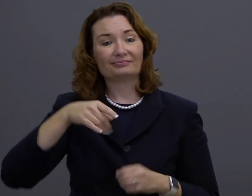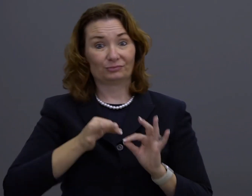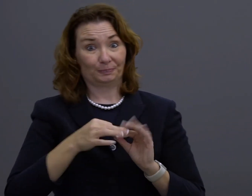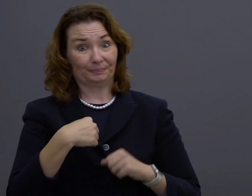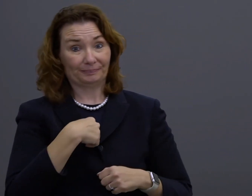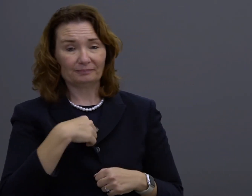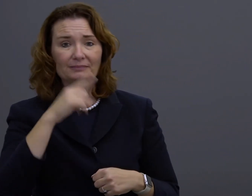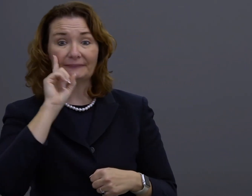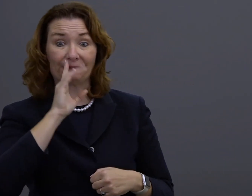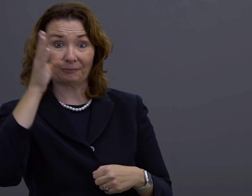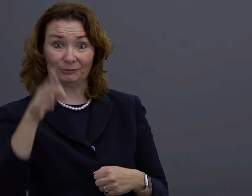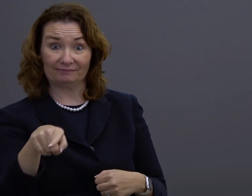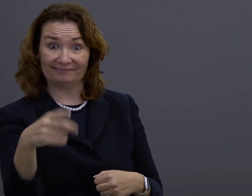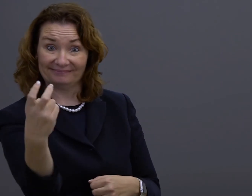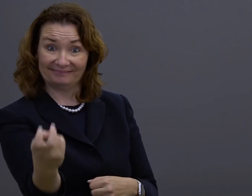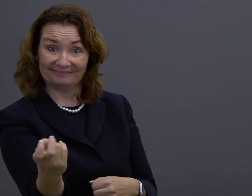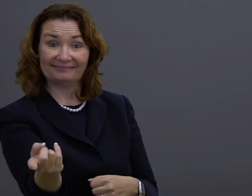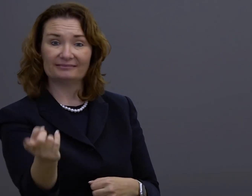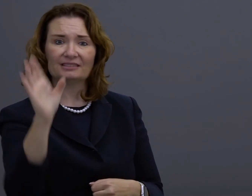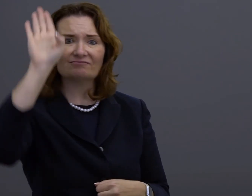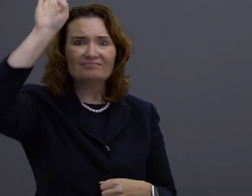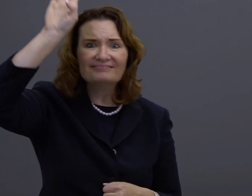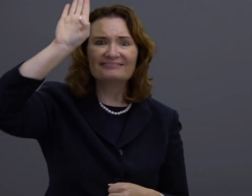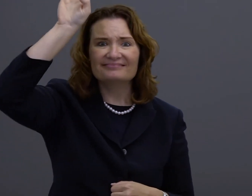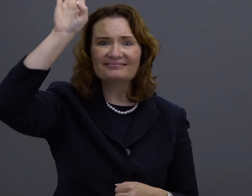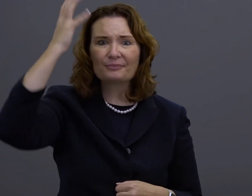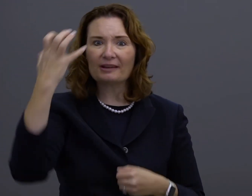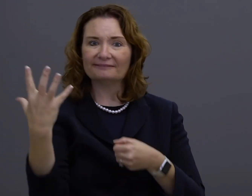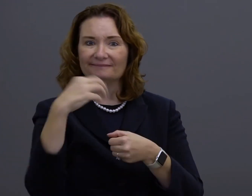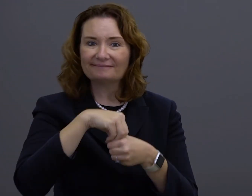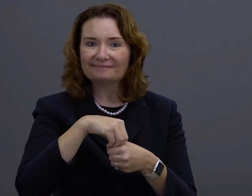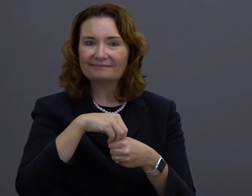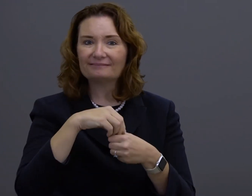the deaf person in the audience would have a difficult time participating